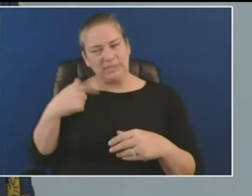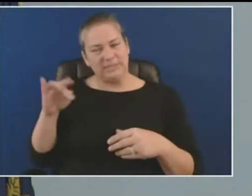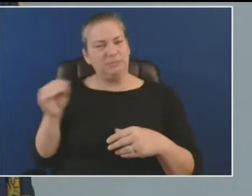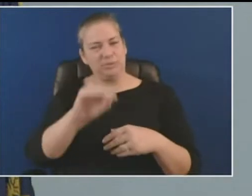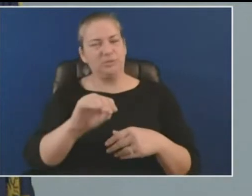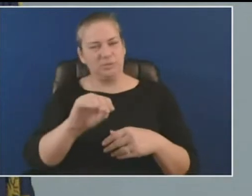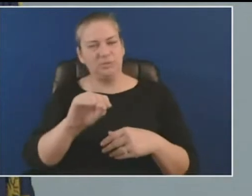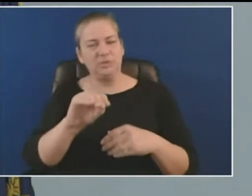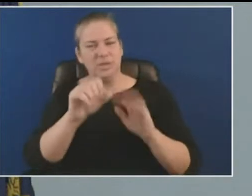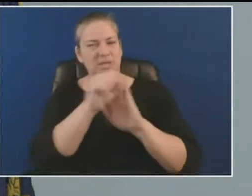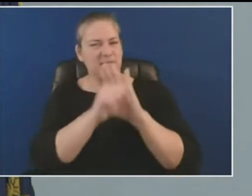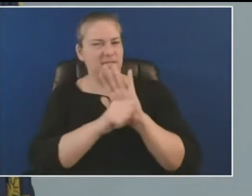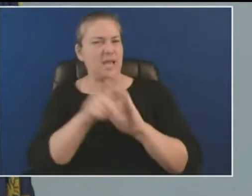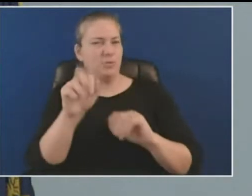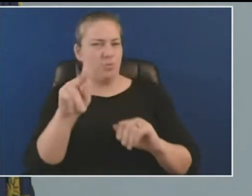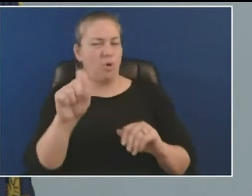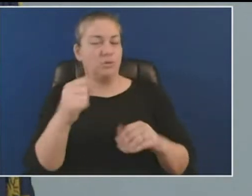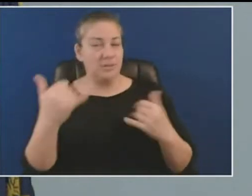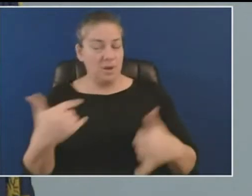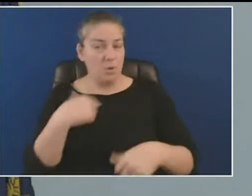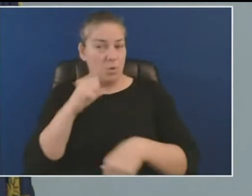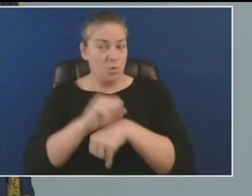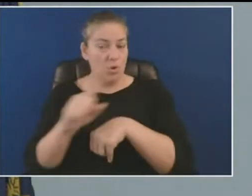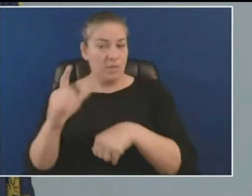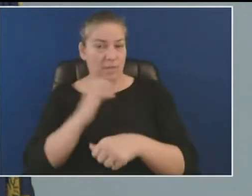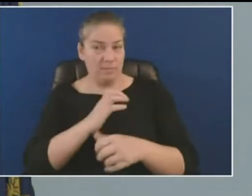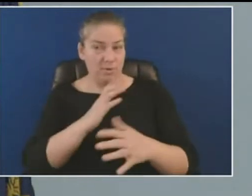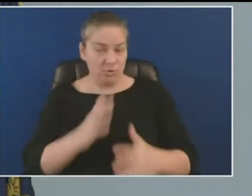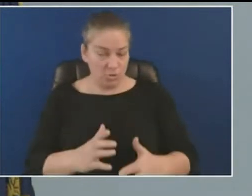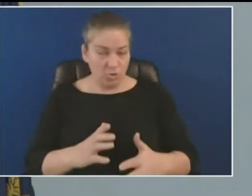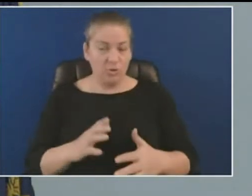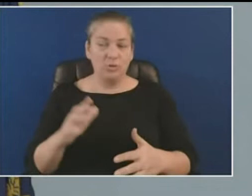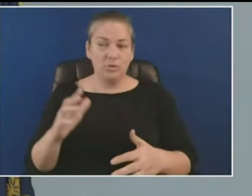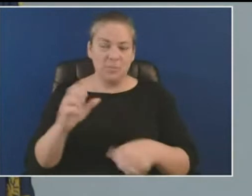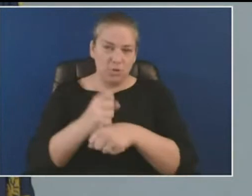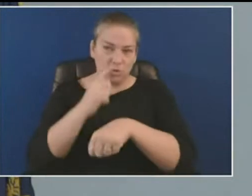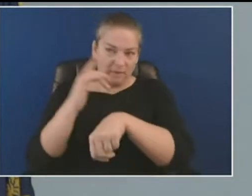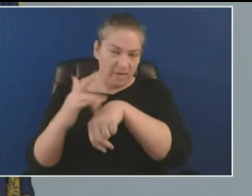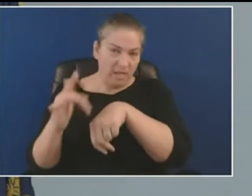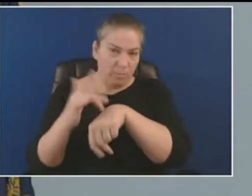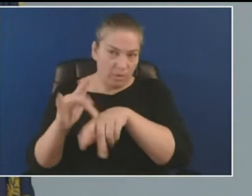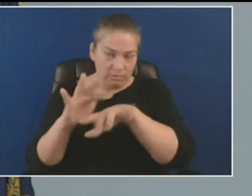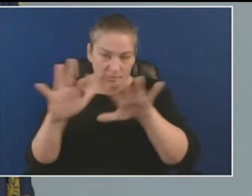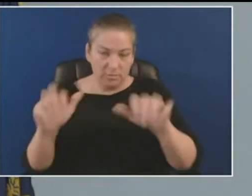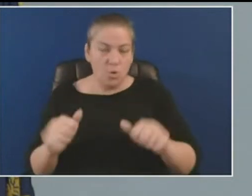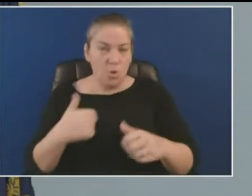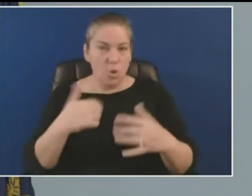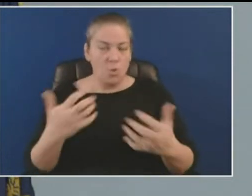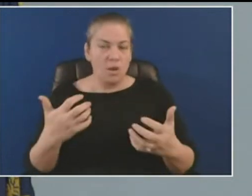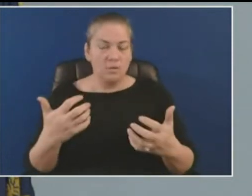right now on freeing up those rooms. We want to be of help. This is an all hands on deck.